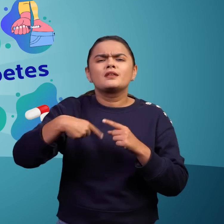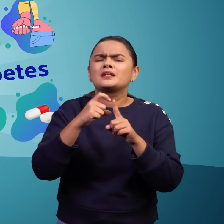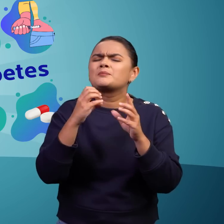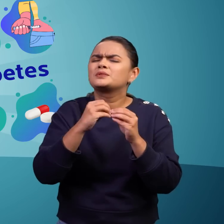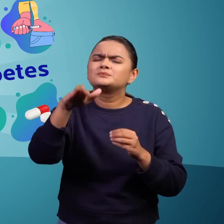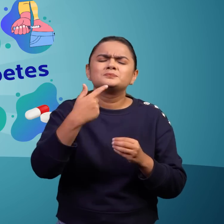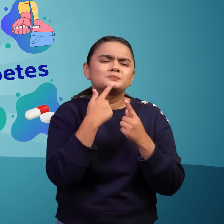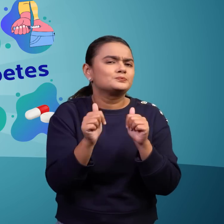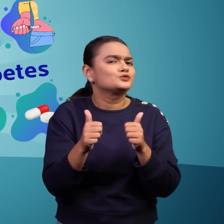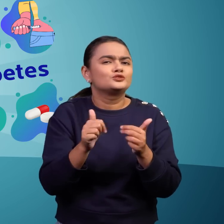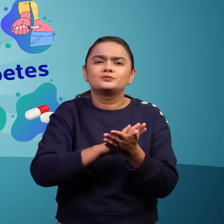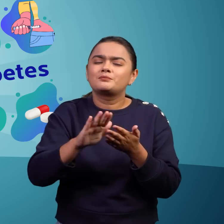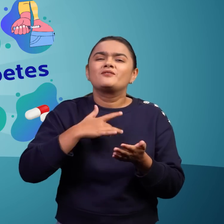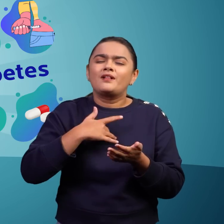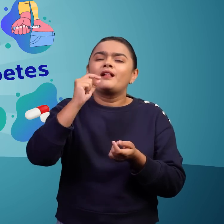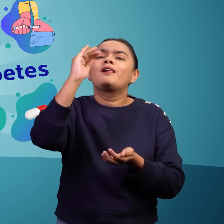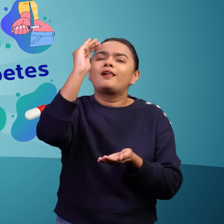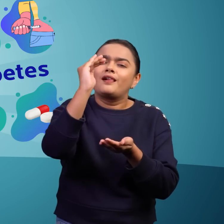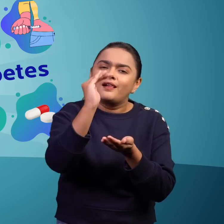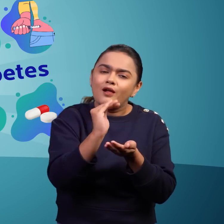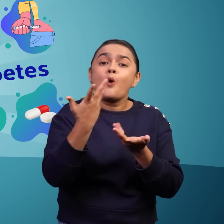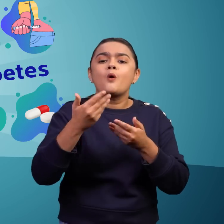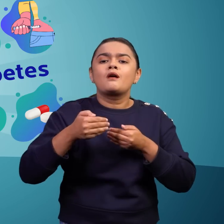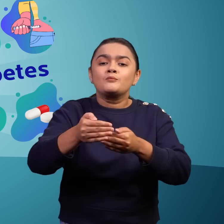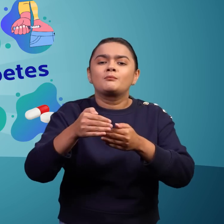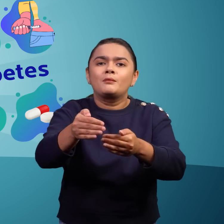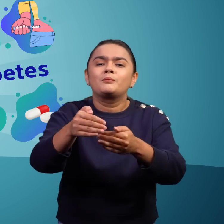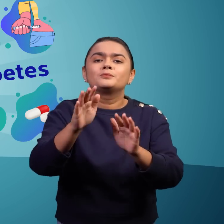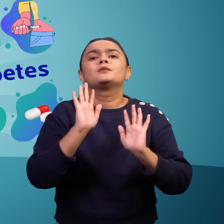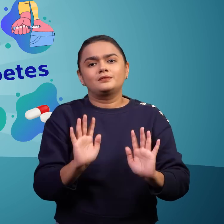This then delays or reduces the chances of developing diabetes.